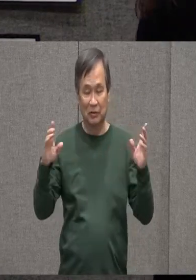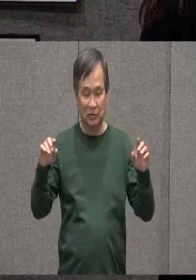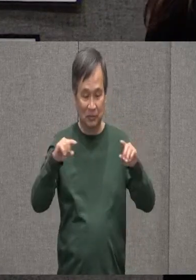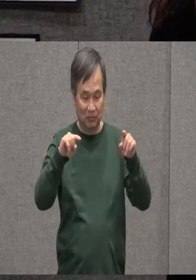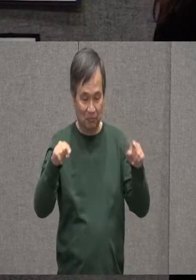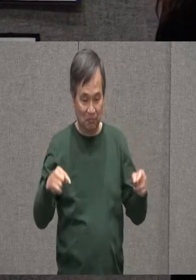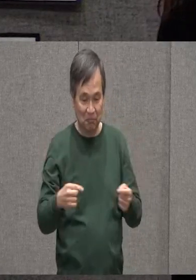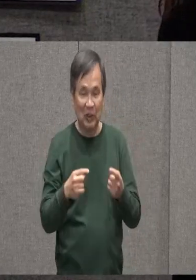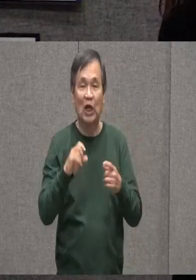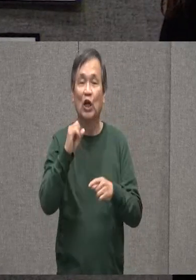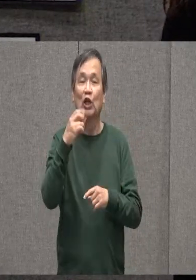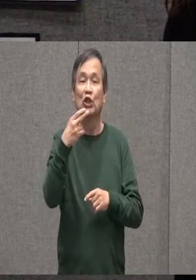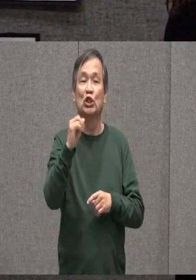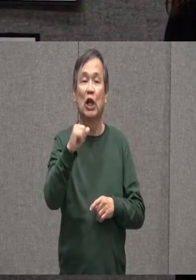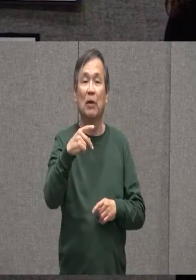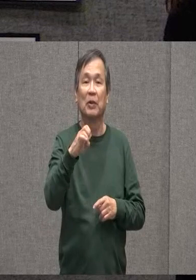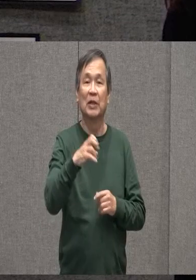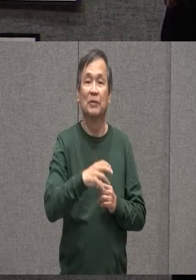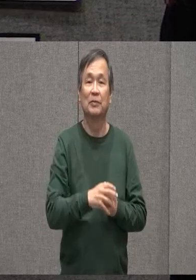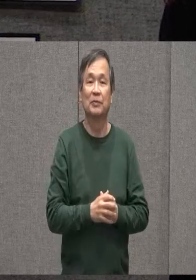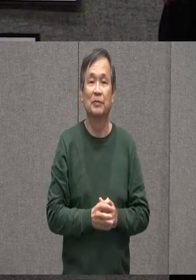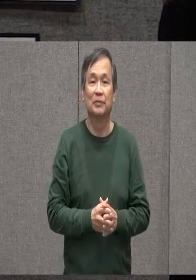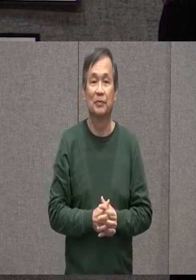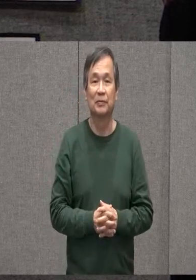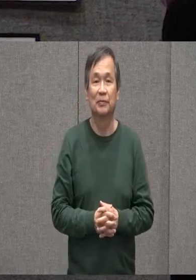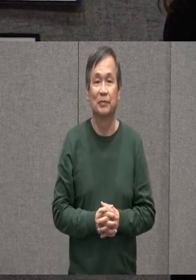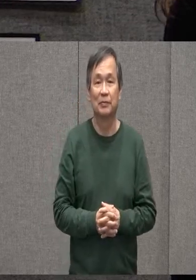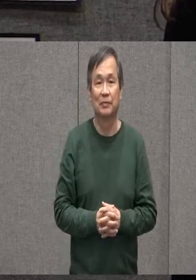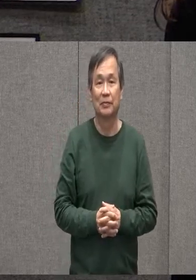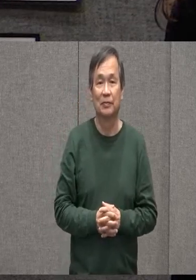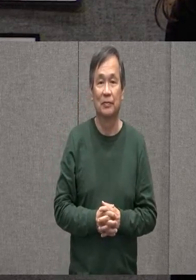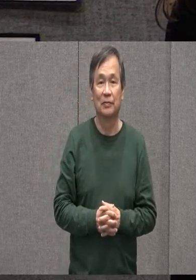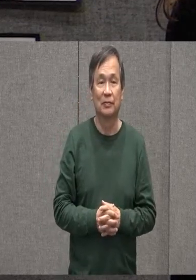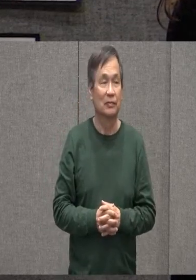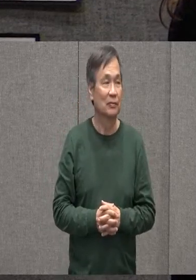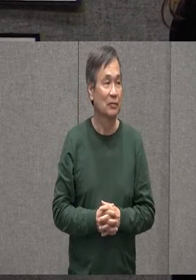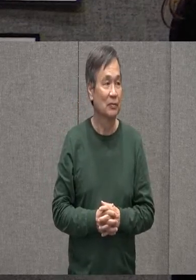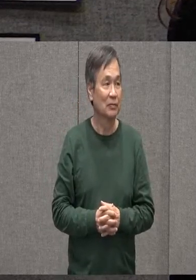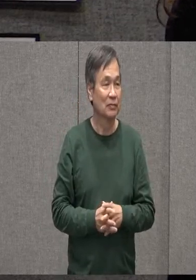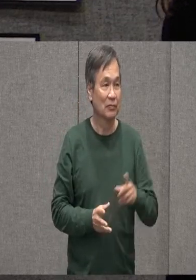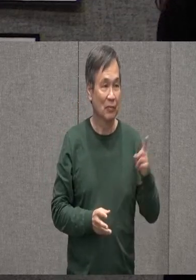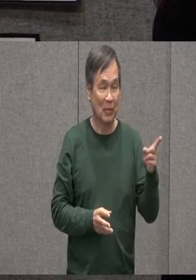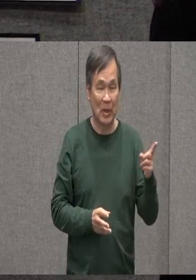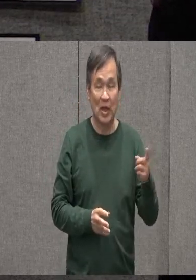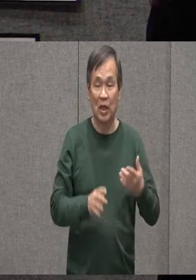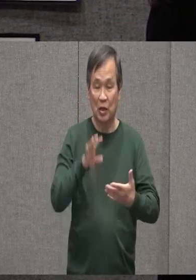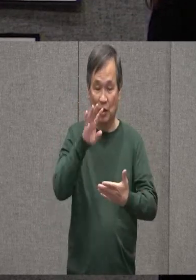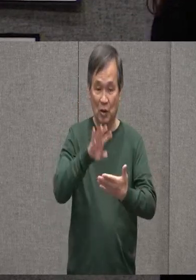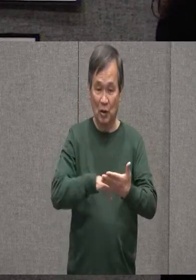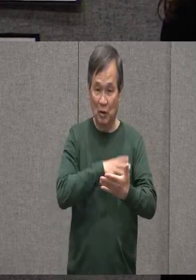So there's all kinds of shapes that you can create. [Ms Potter] I bet you can make patterns too. You absolutely can.